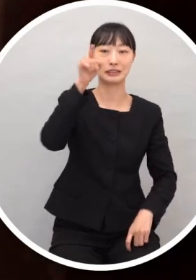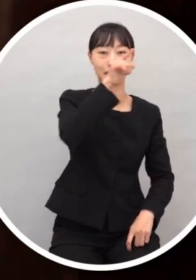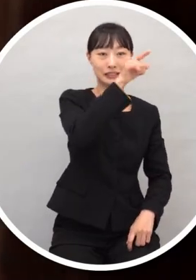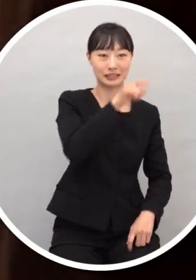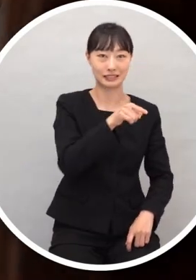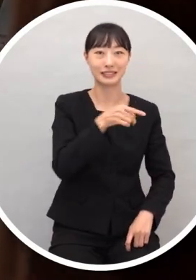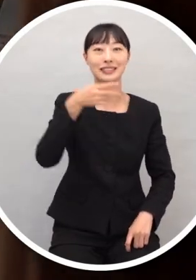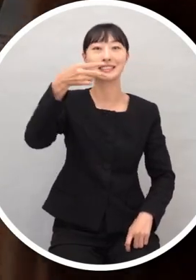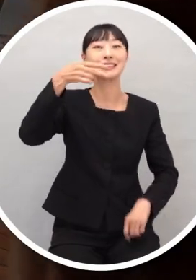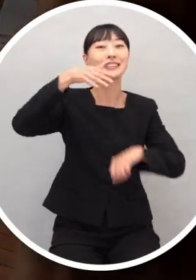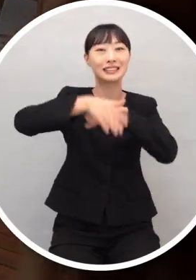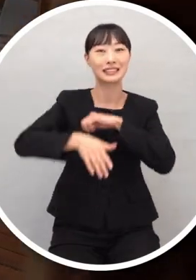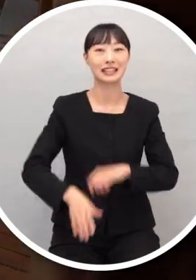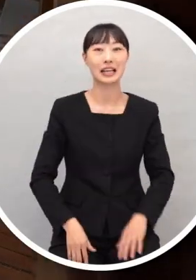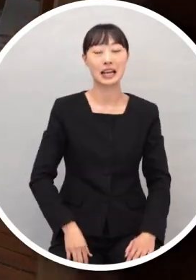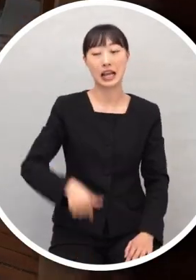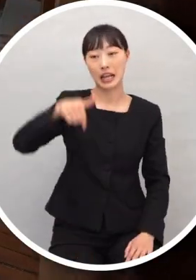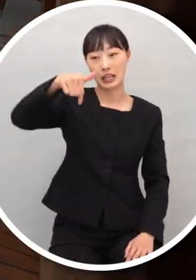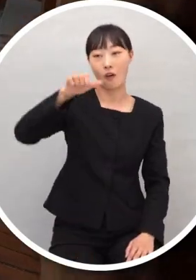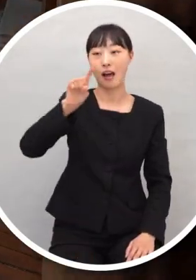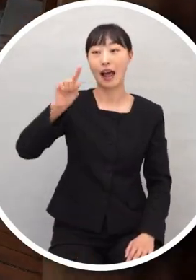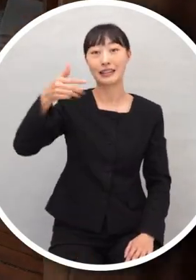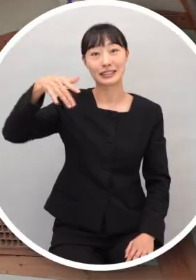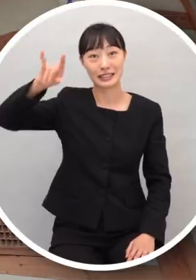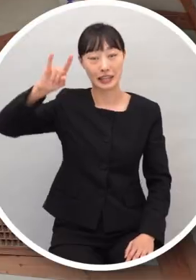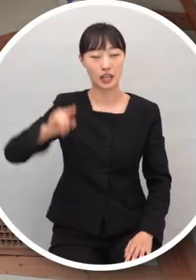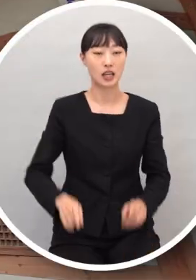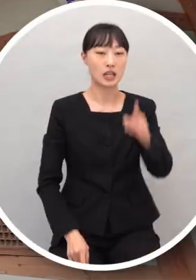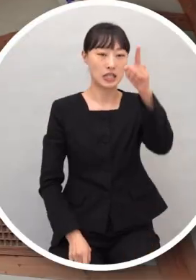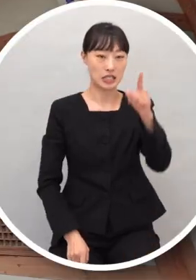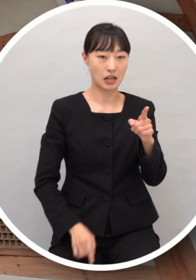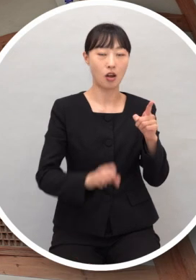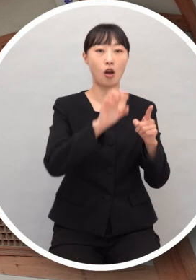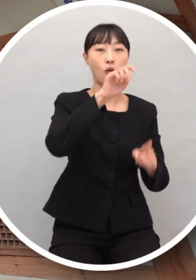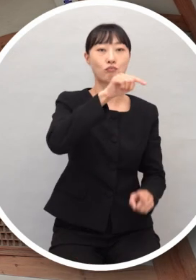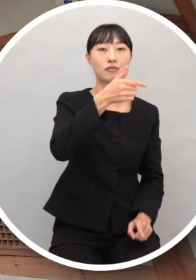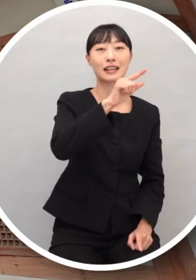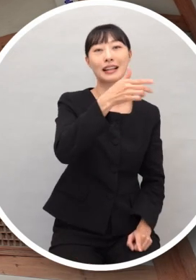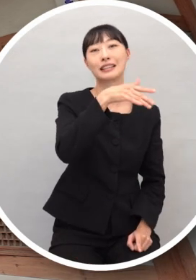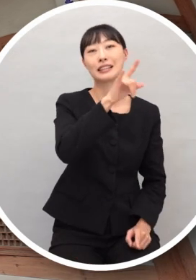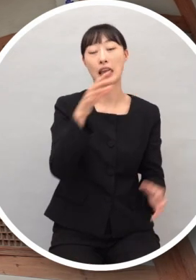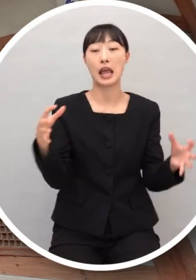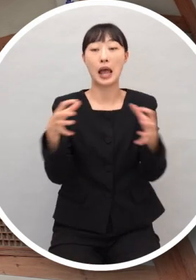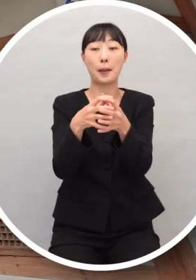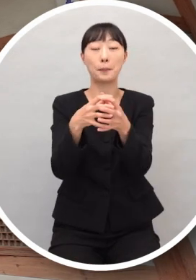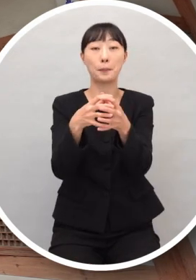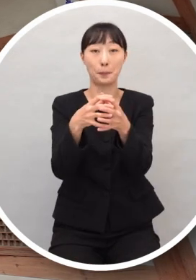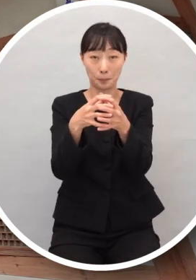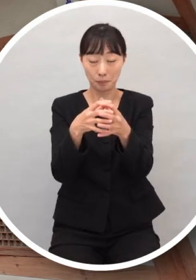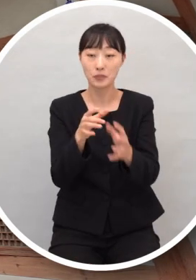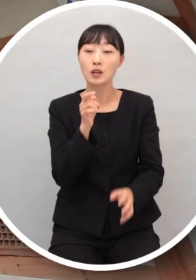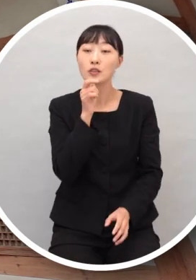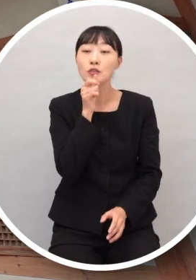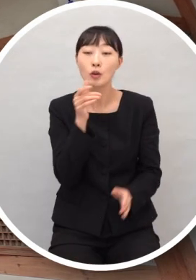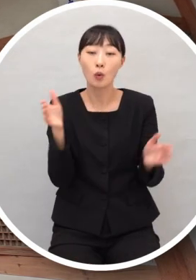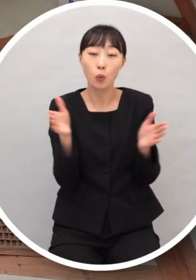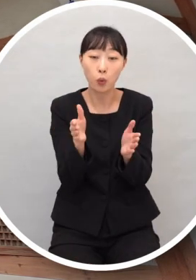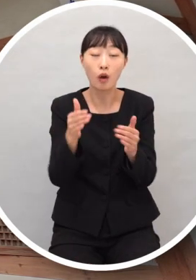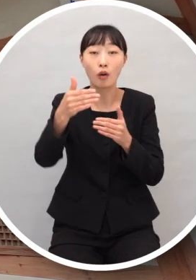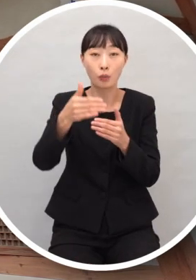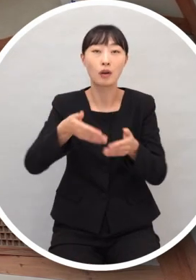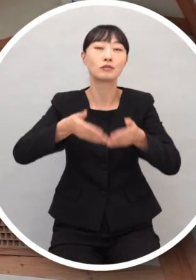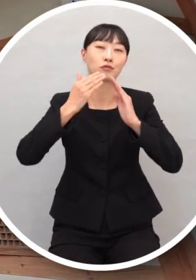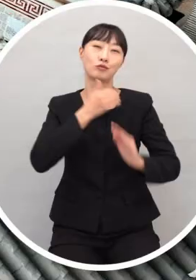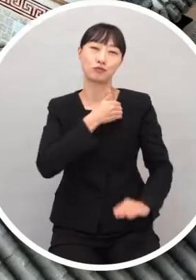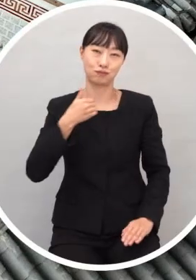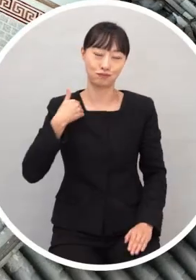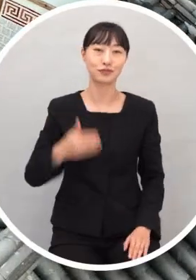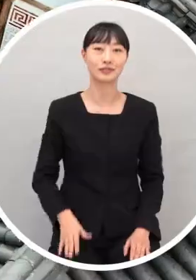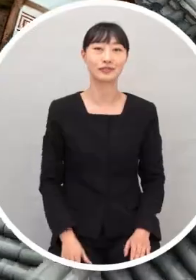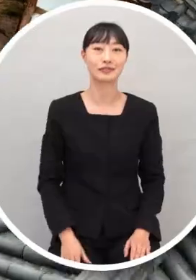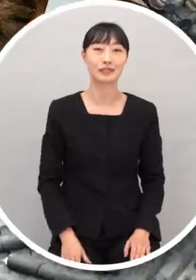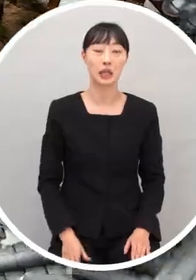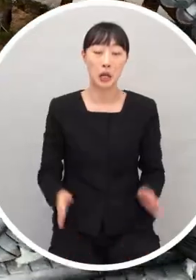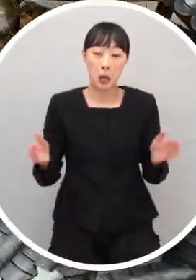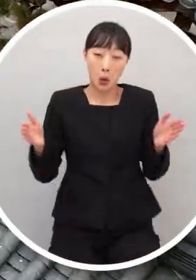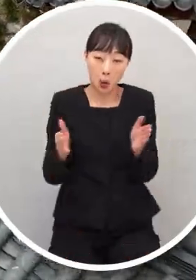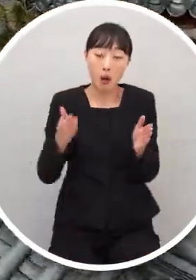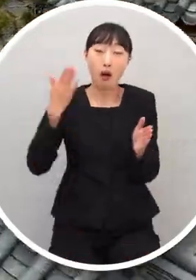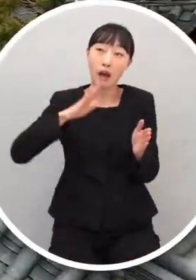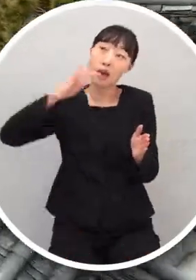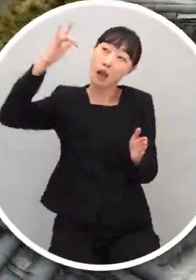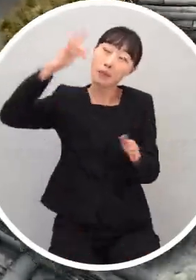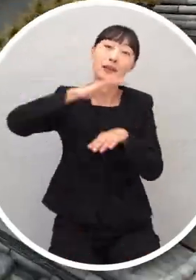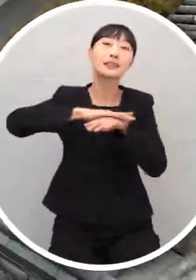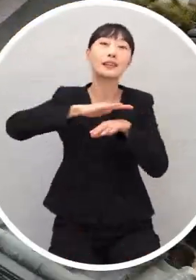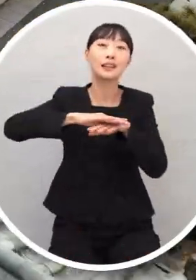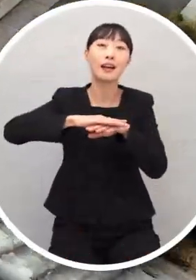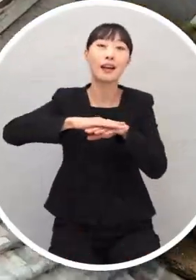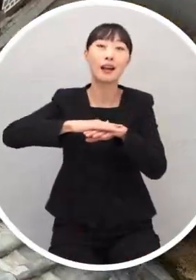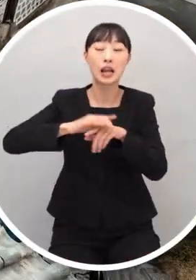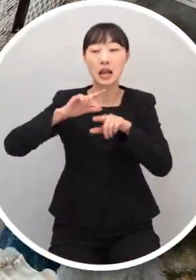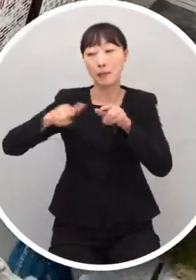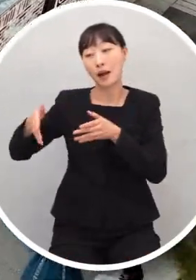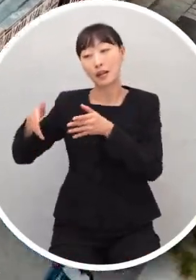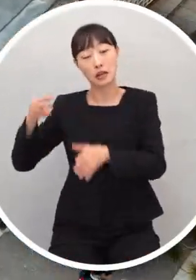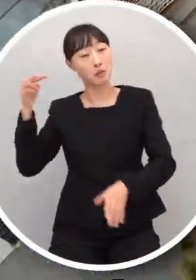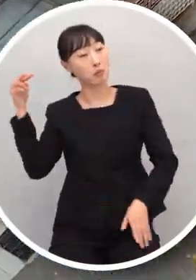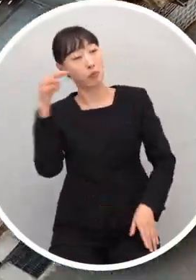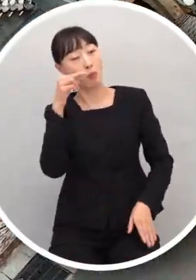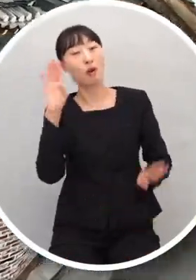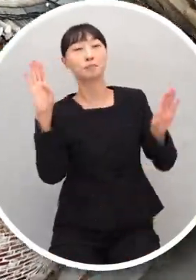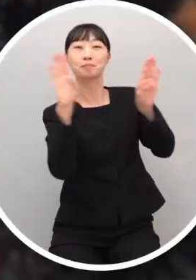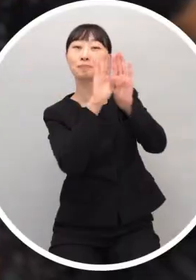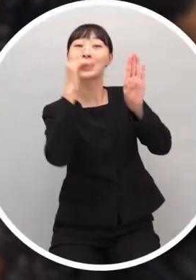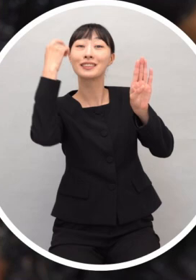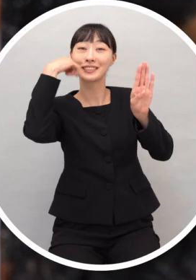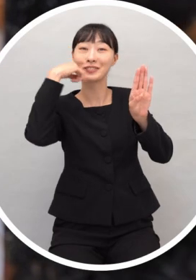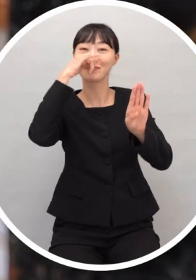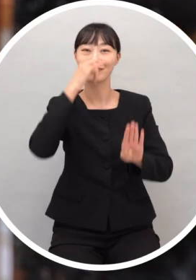The L-shaped main building and straight-line gate house were combined into a single unit to maximize the use of space on a small plot while also allowing light to easily penetrate and keeping the yard private.